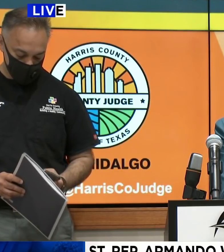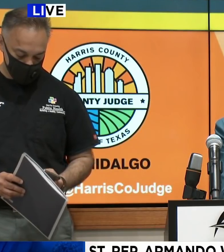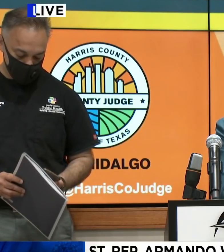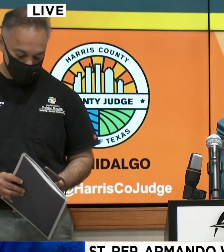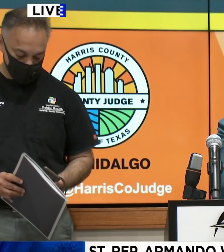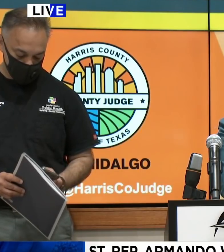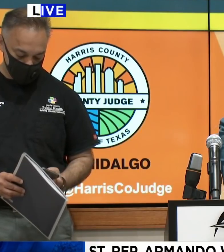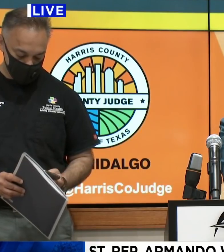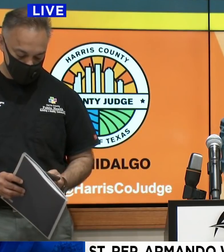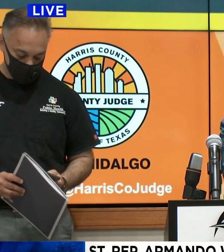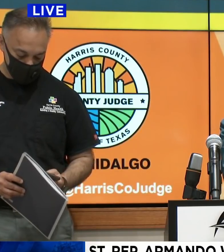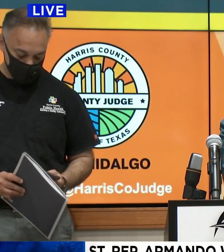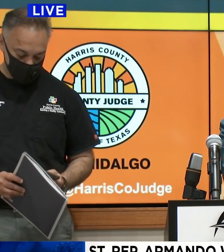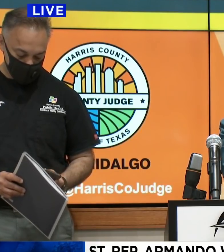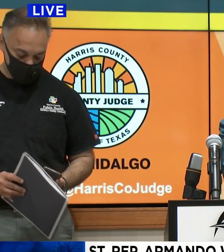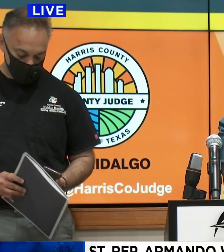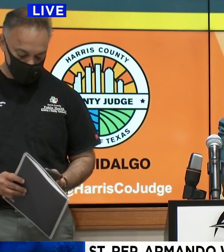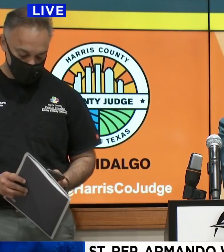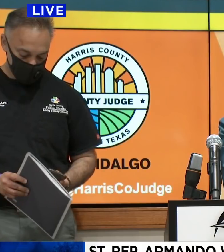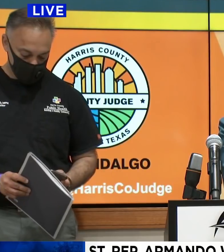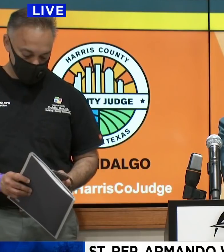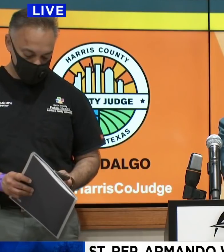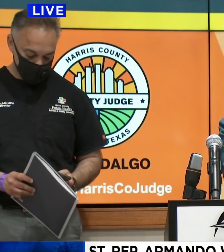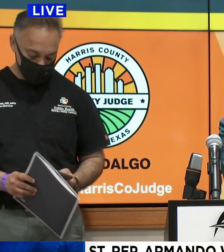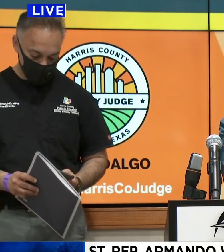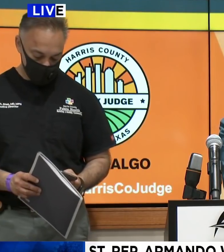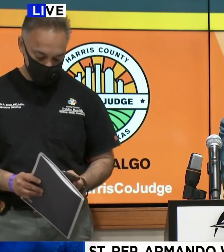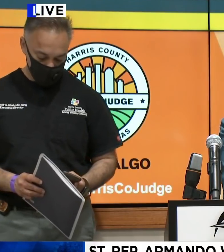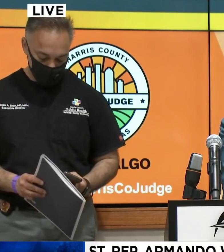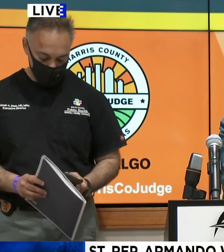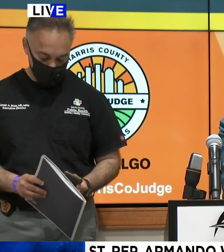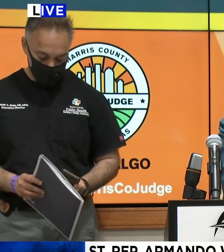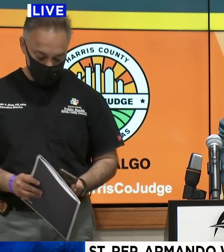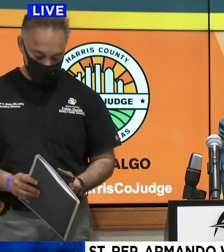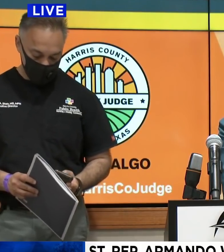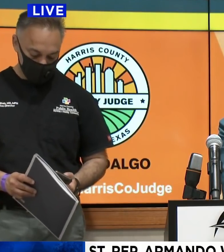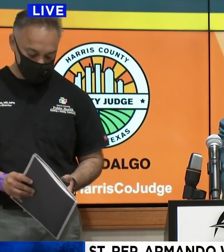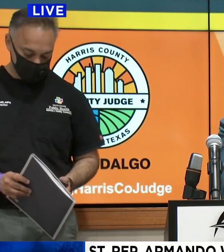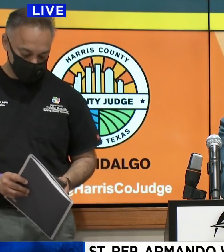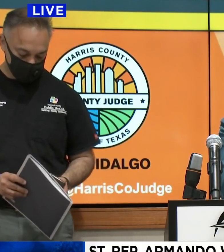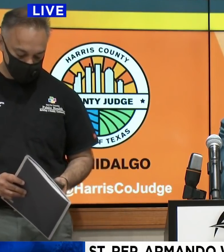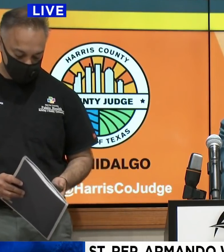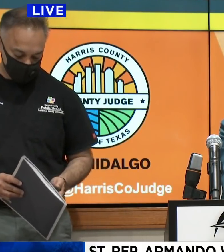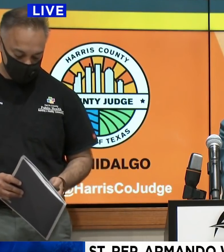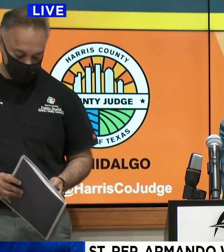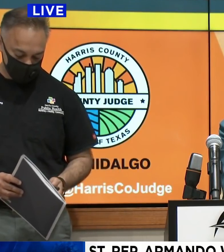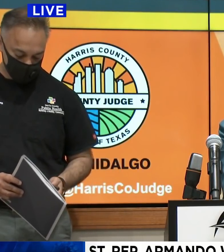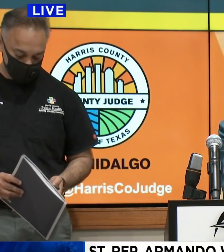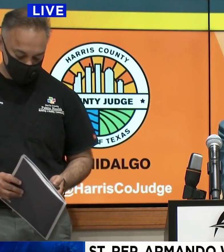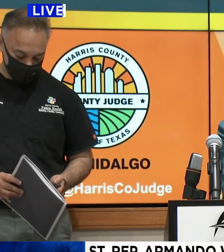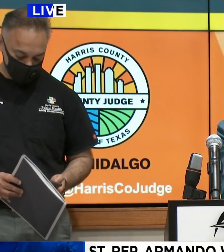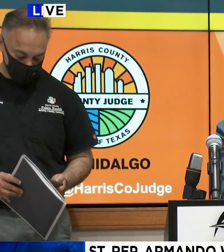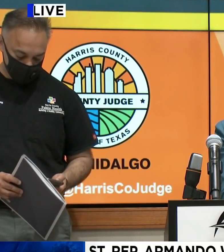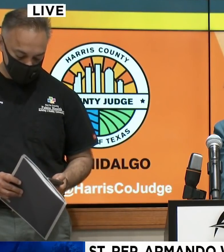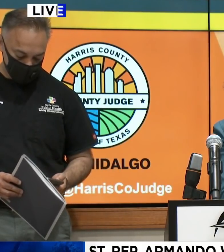we are out of the woods here. She She mentioned something something mentioned something something to the effect that we’re still to the effect that we’re still in the thick of this fight here in the thick of this fight here in Houston and